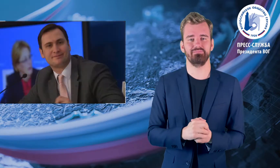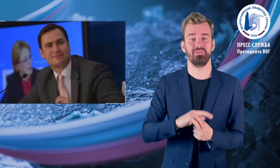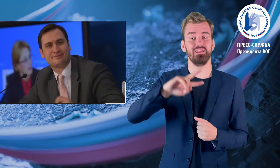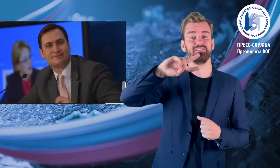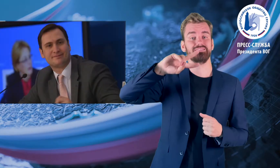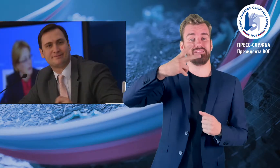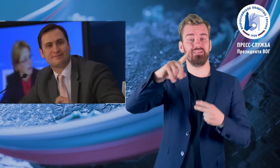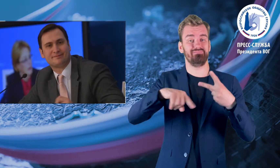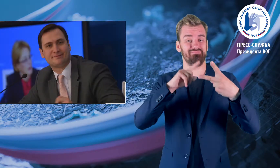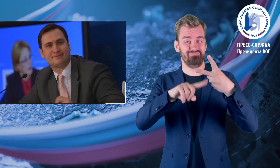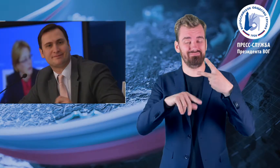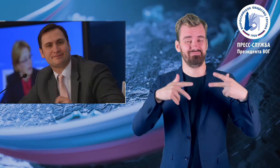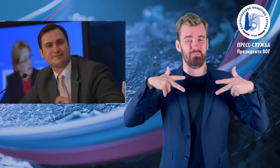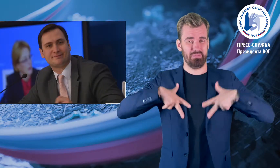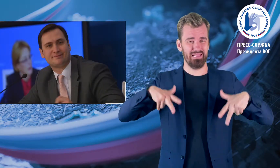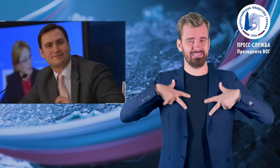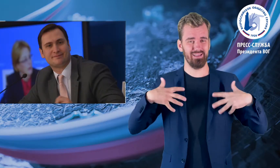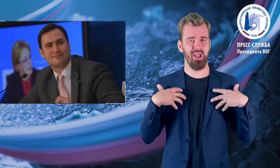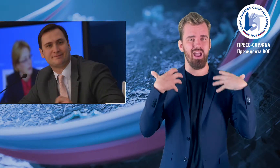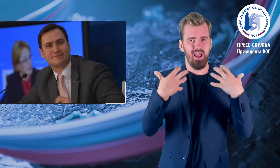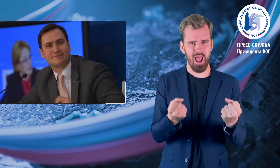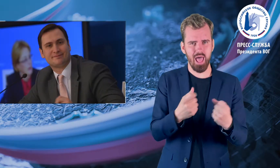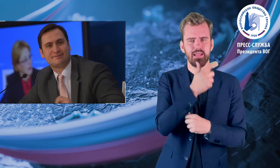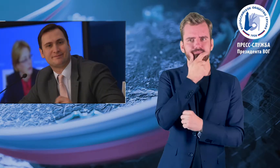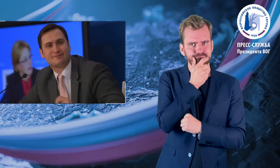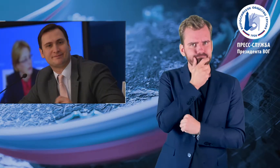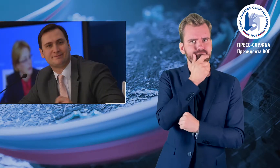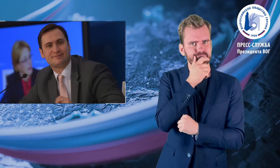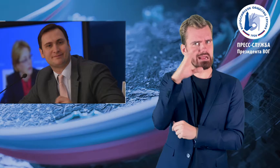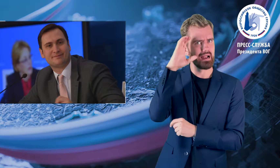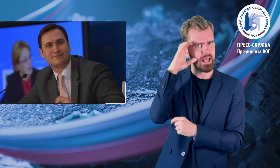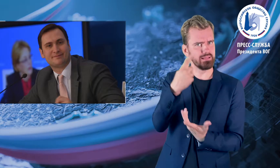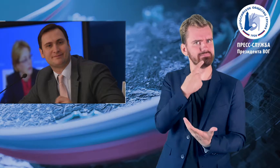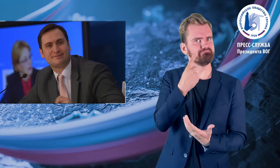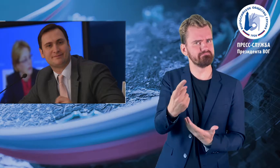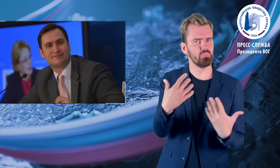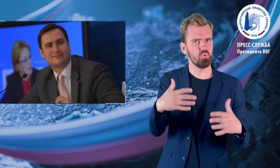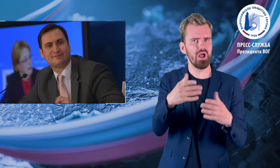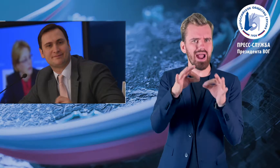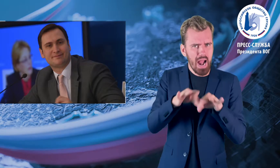Oleg Salagai said that a constructive dialogue between